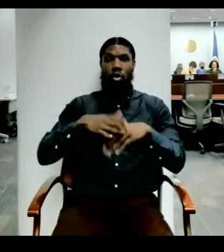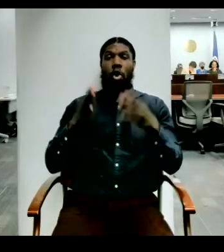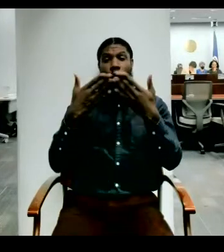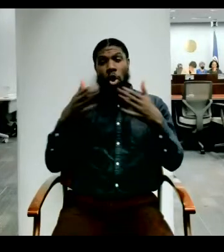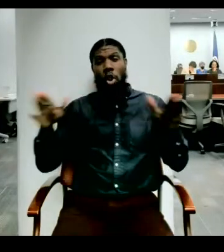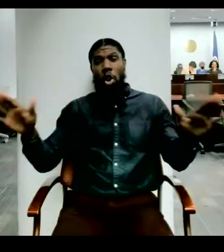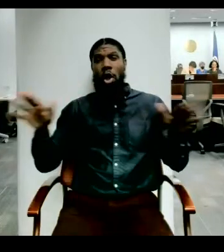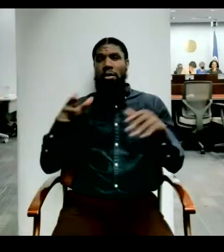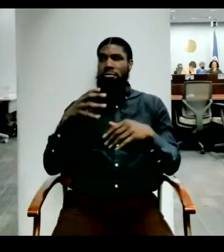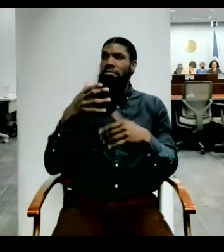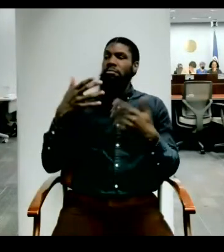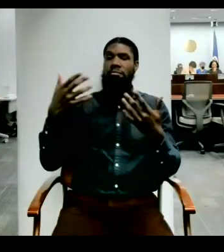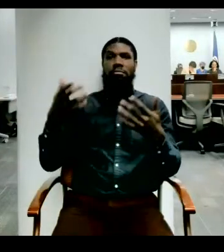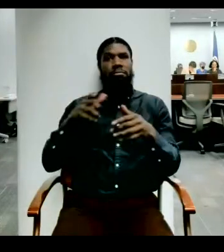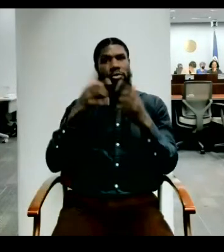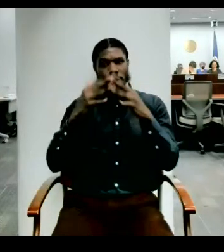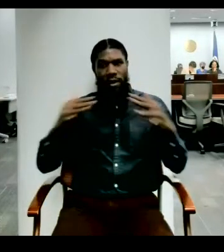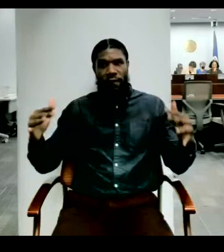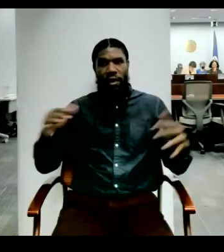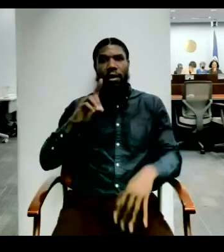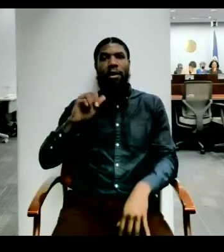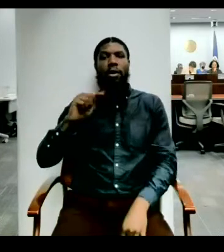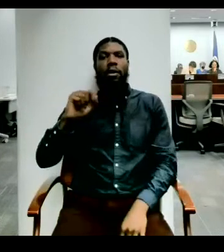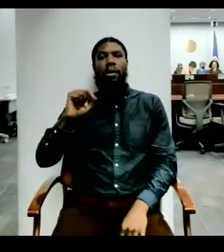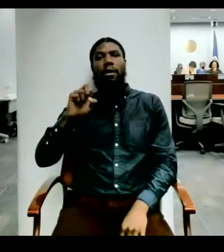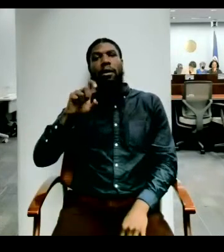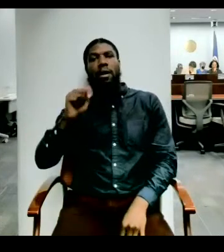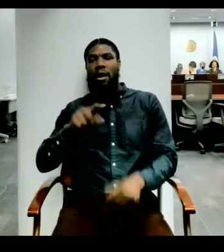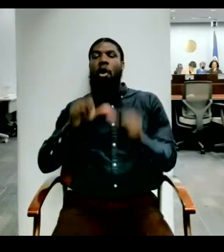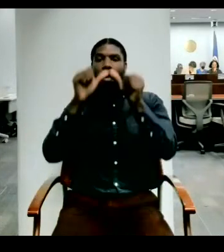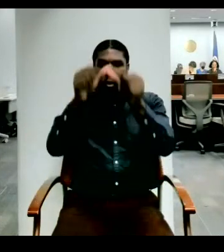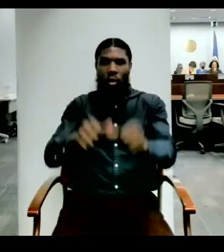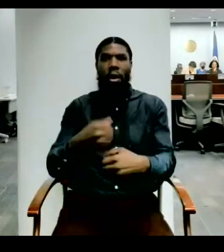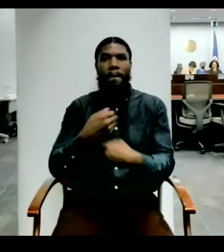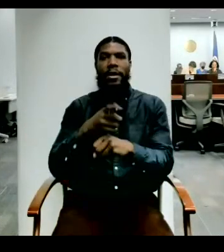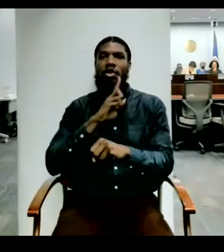an ongoing basis to ensure the results don't discriminate and for those that don't do that